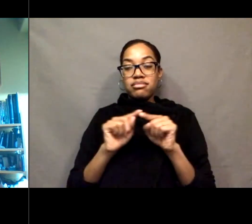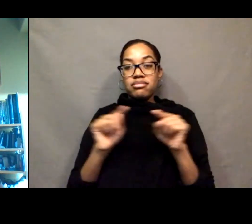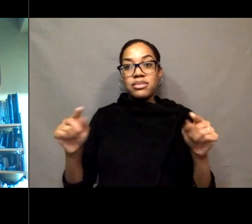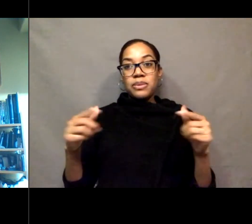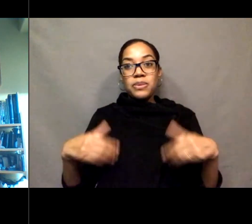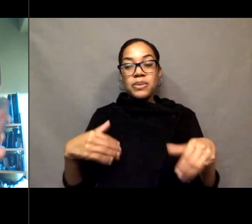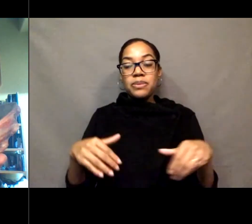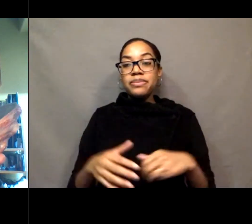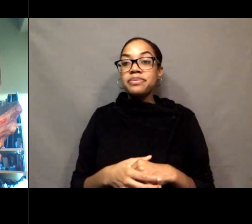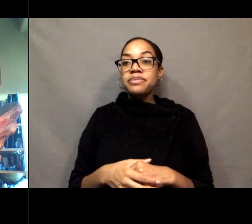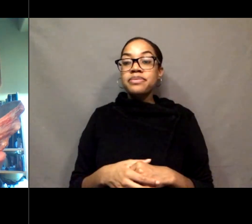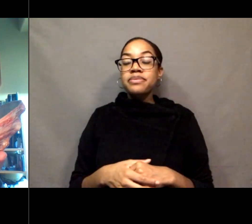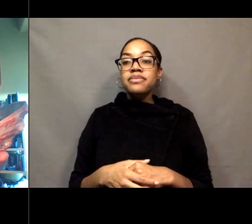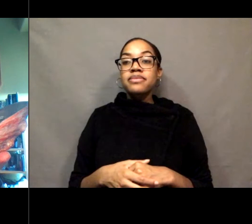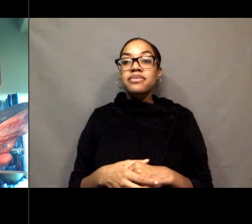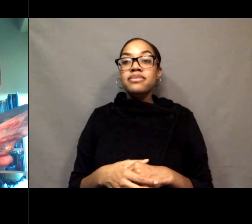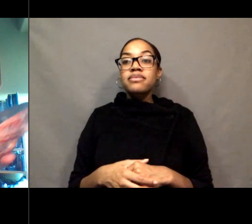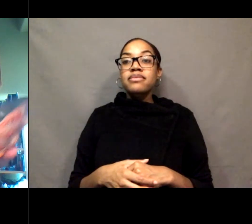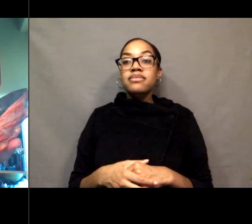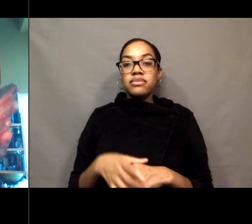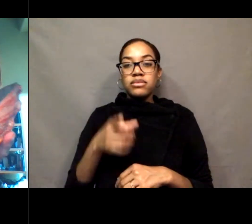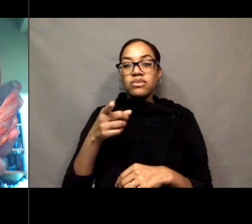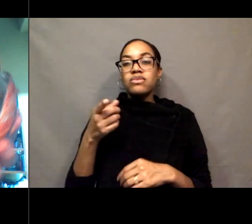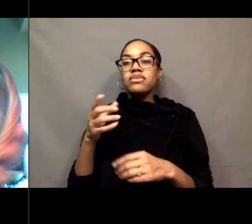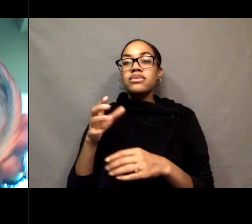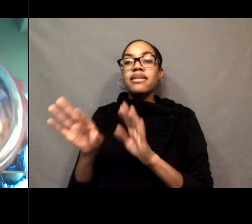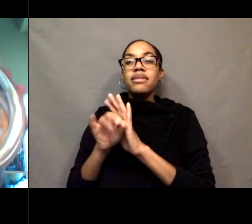These occur throughout California and in Oregon.